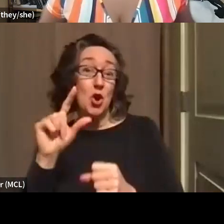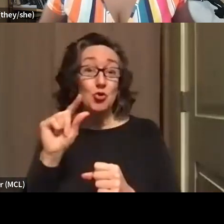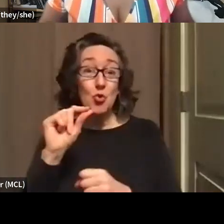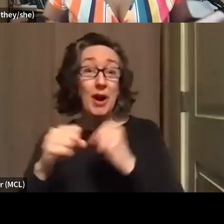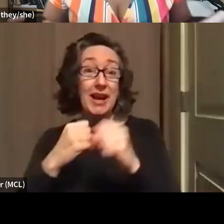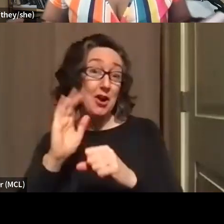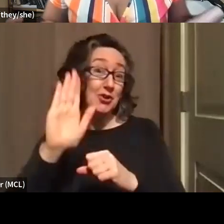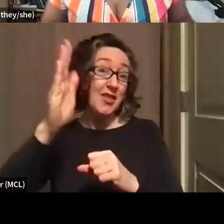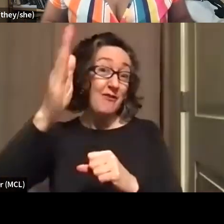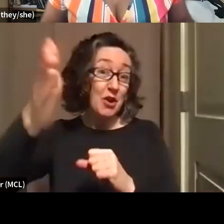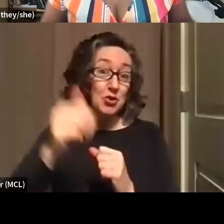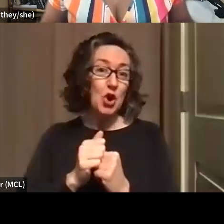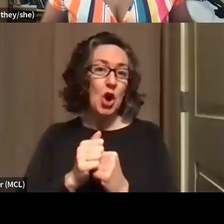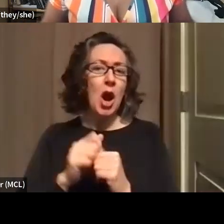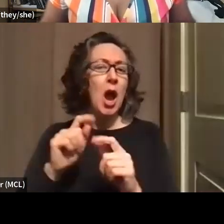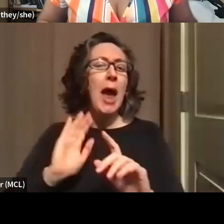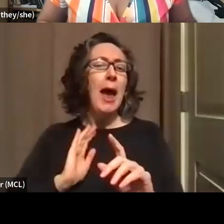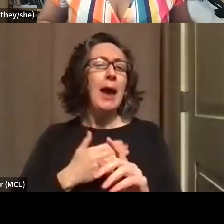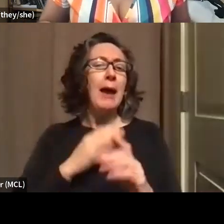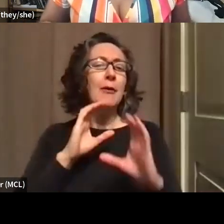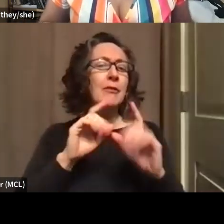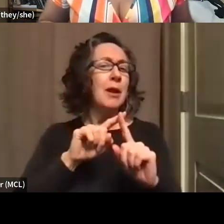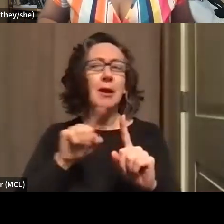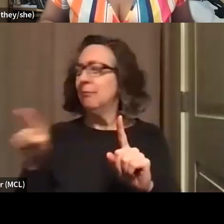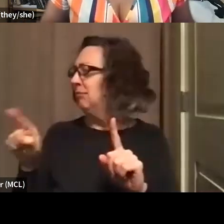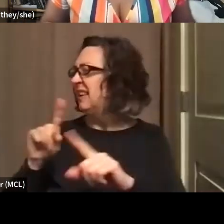we won't be busy trying to figure out how are we going to fix it.